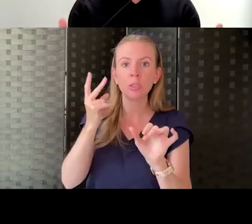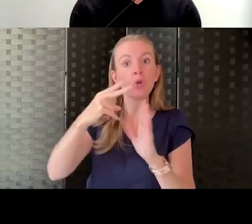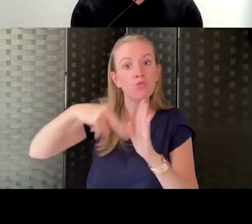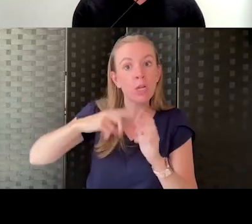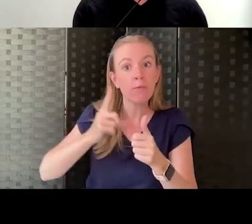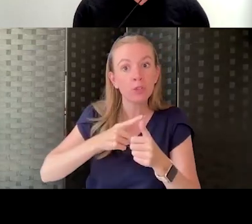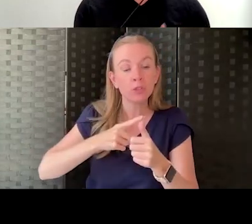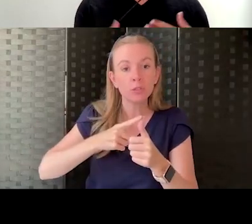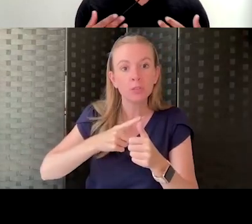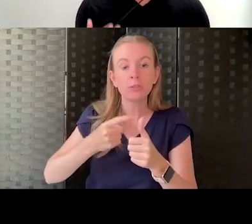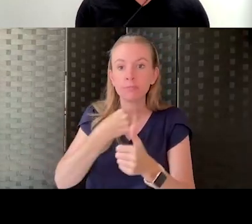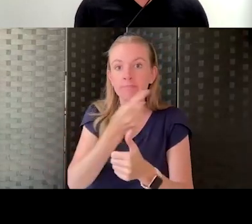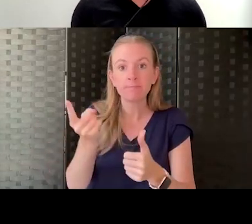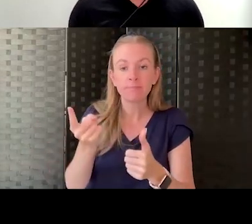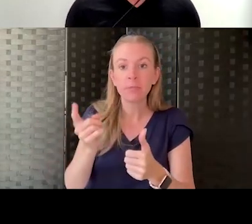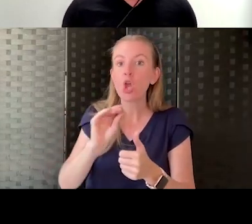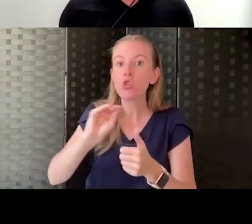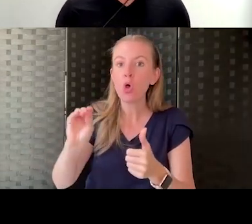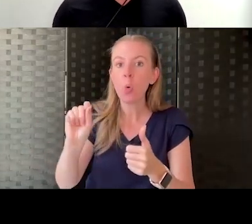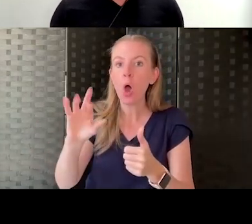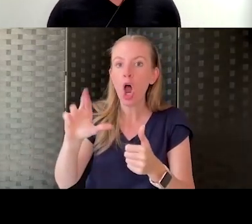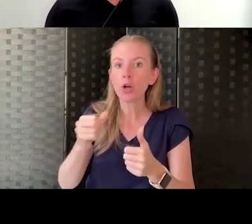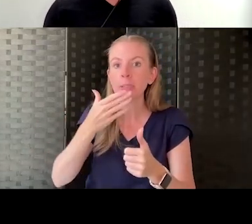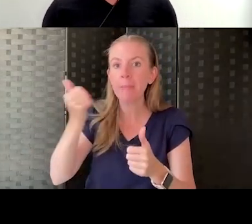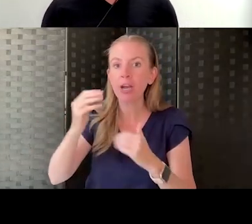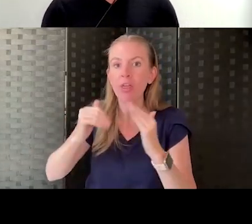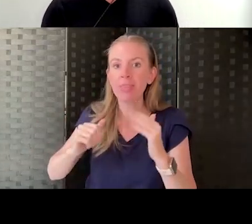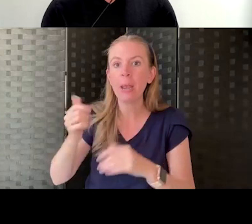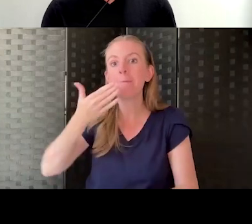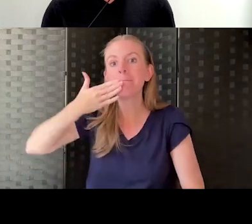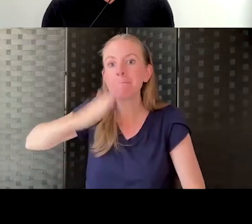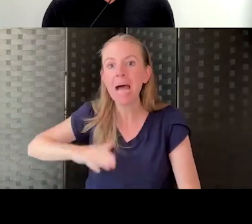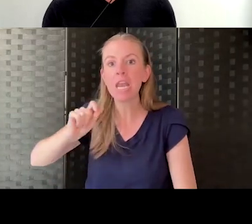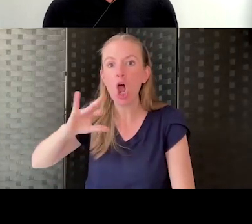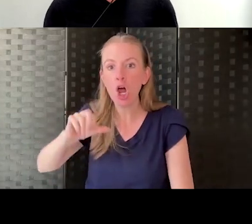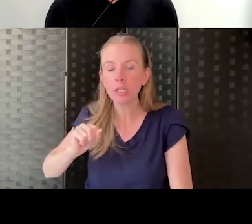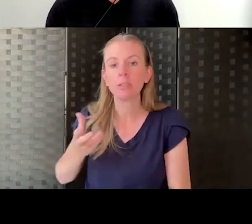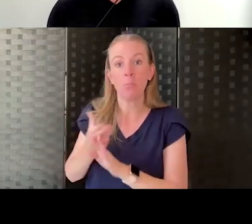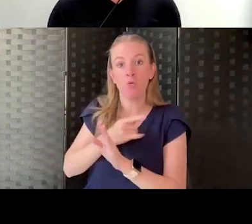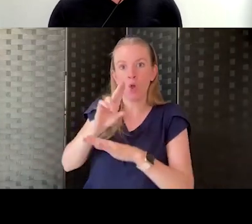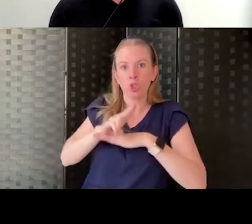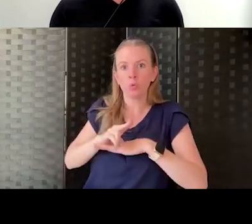top and it states no ARIA is better than bad at ARIA. Before using ARIA, read this to understand